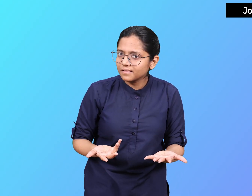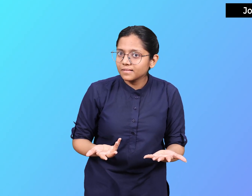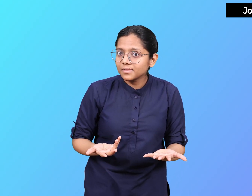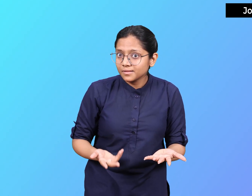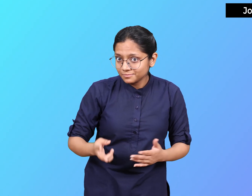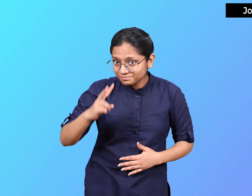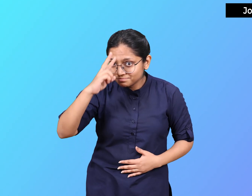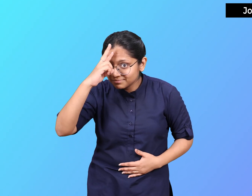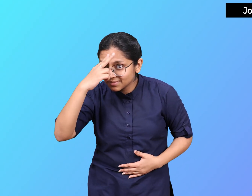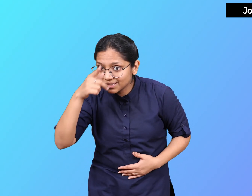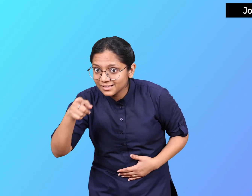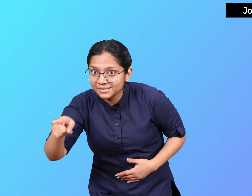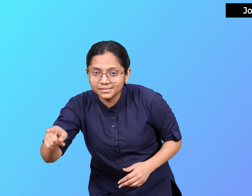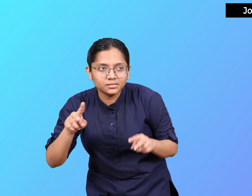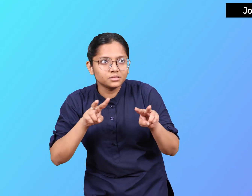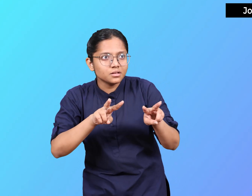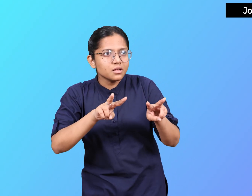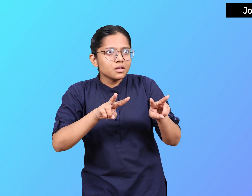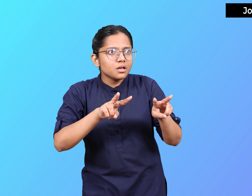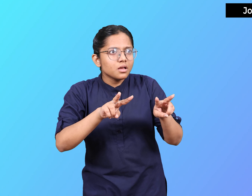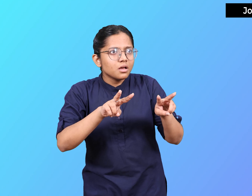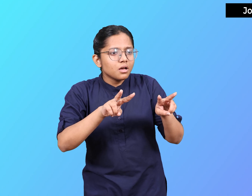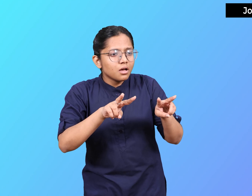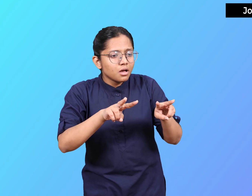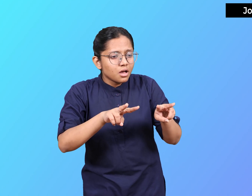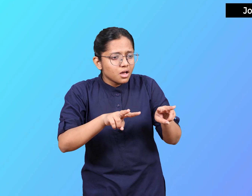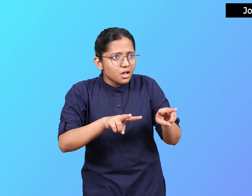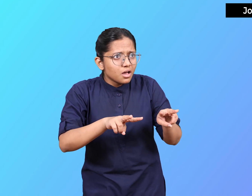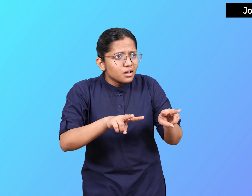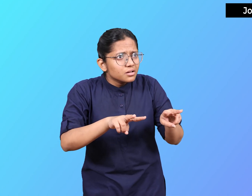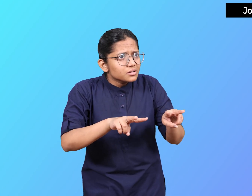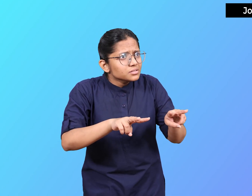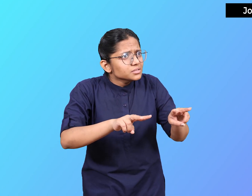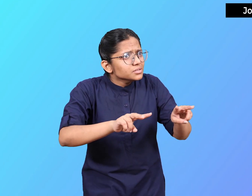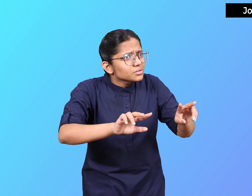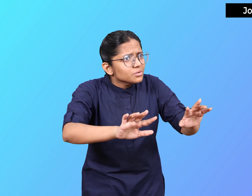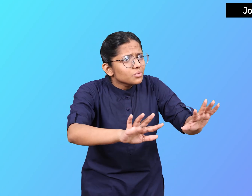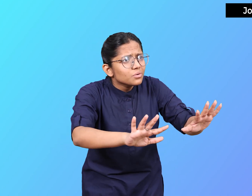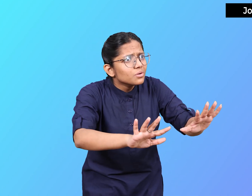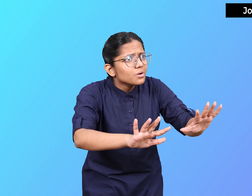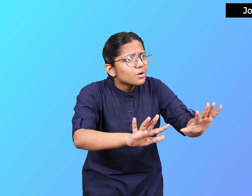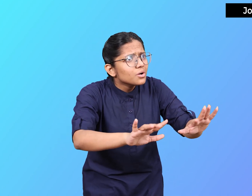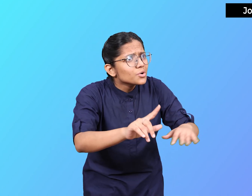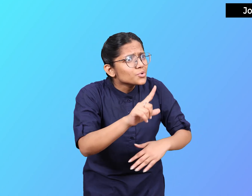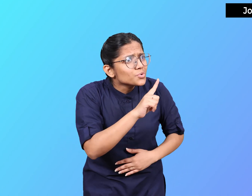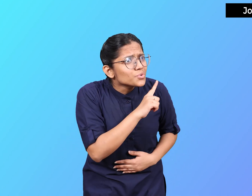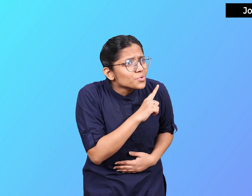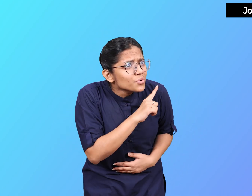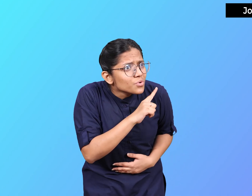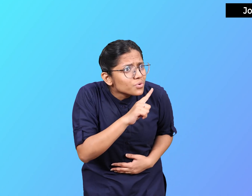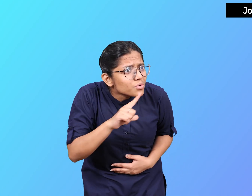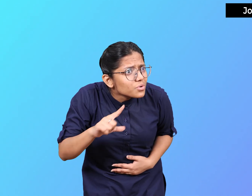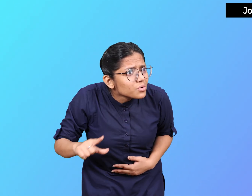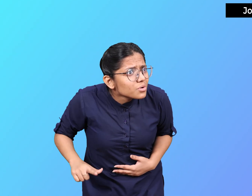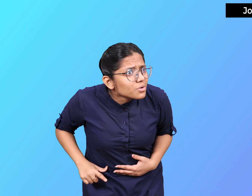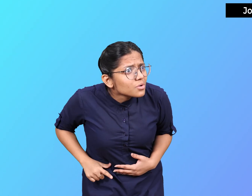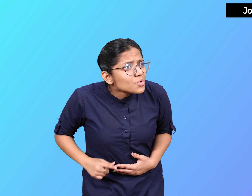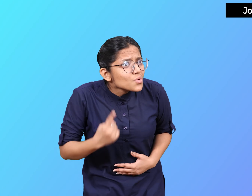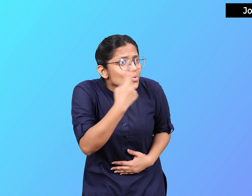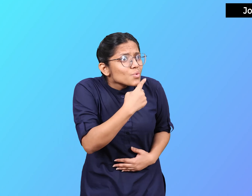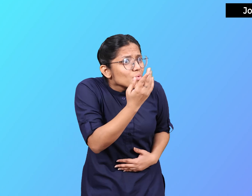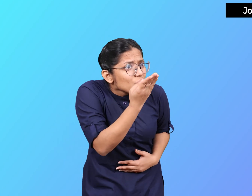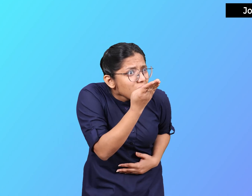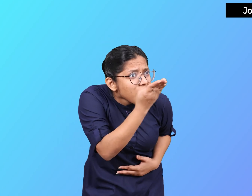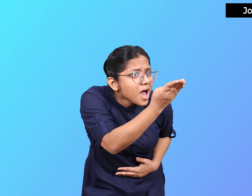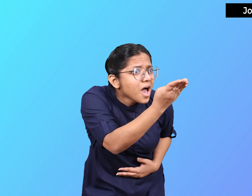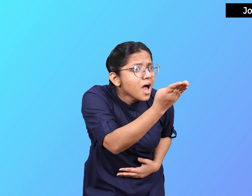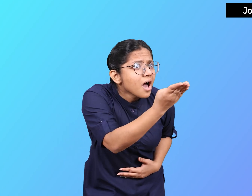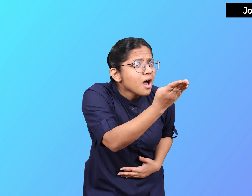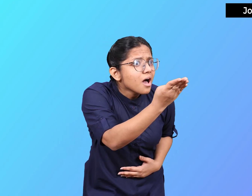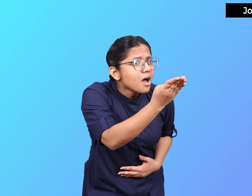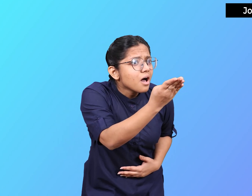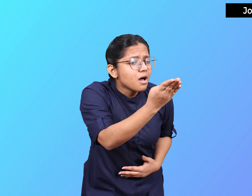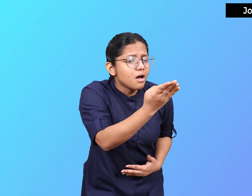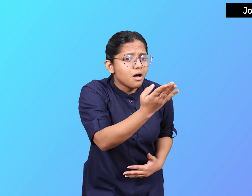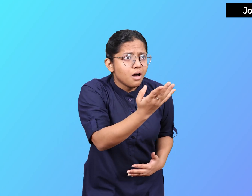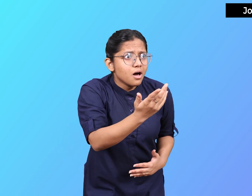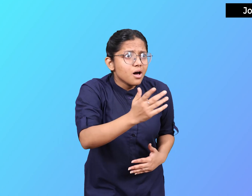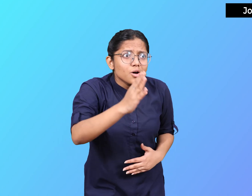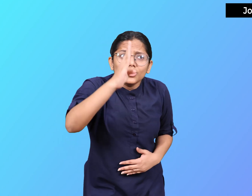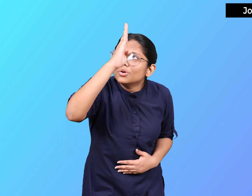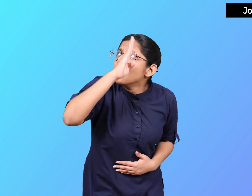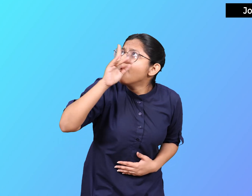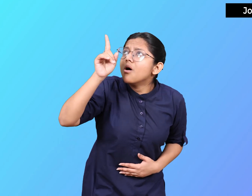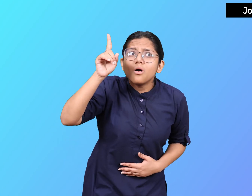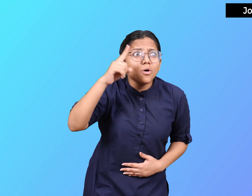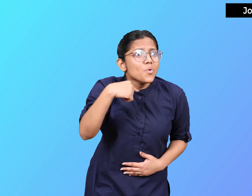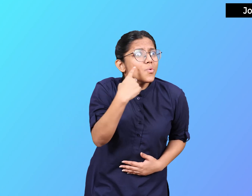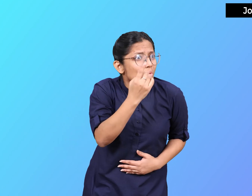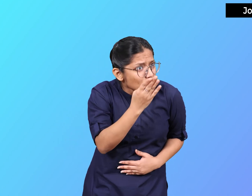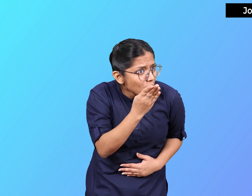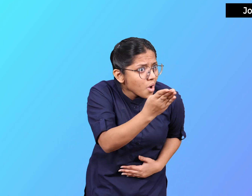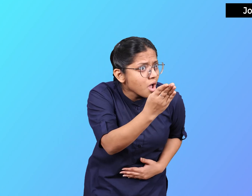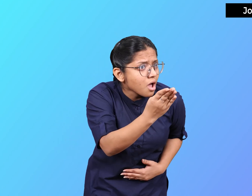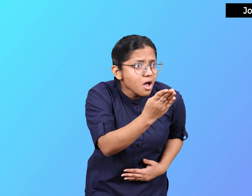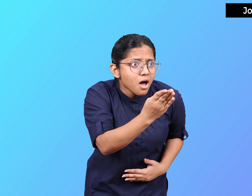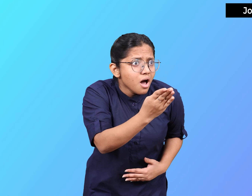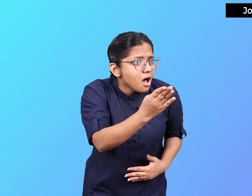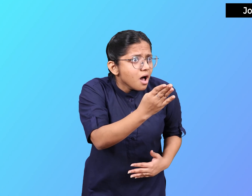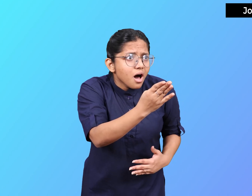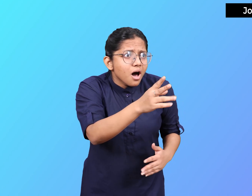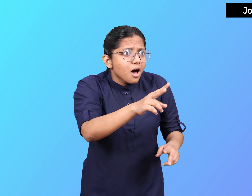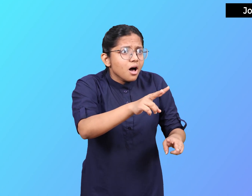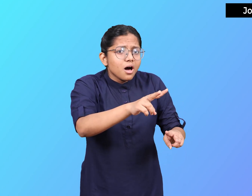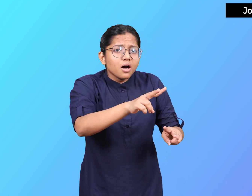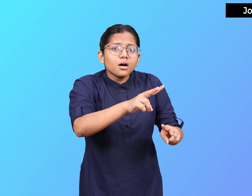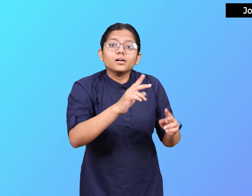Thomas said to Jesus, “My Lord and my God!”